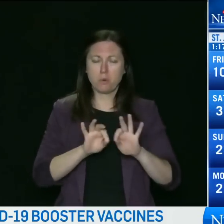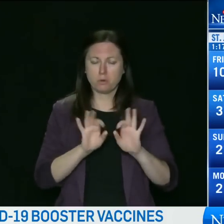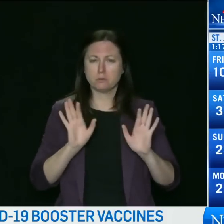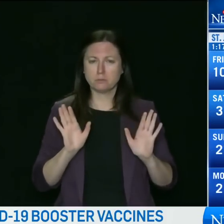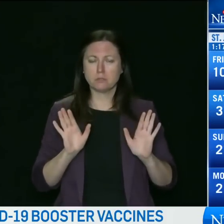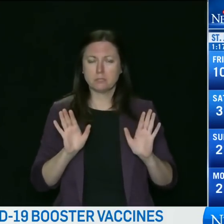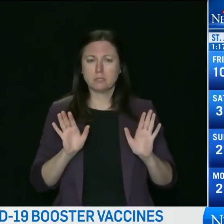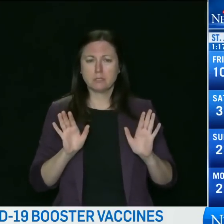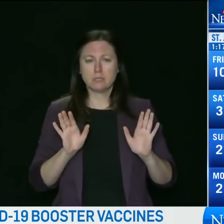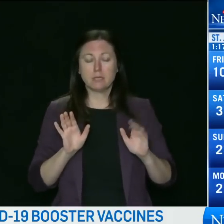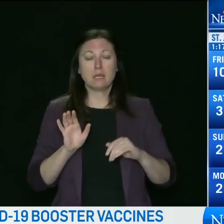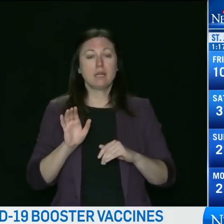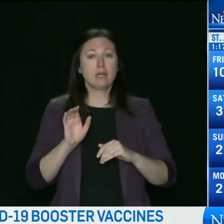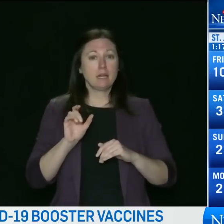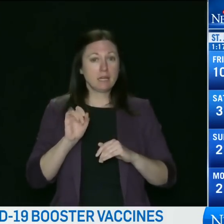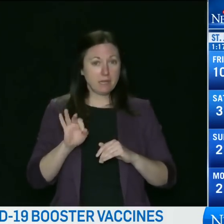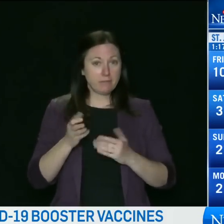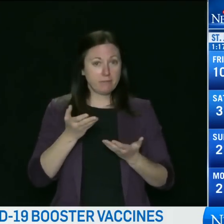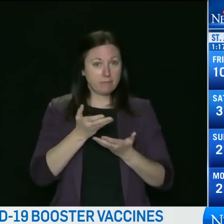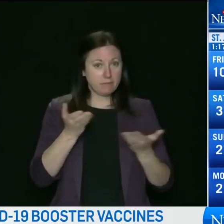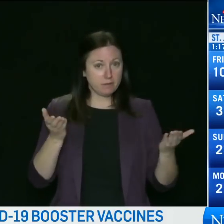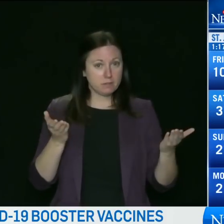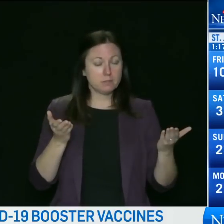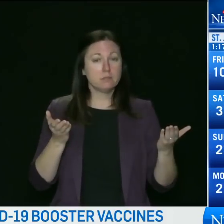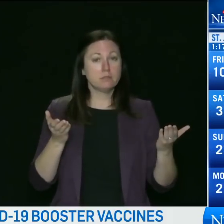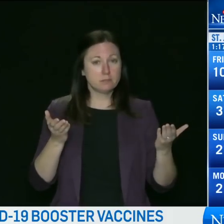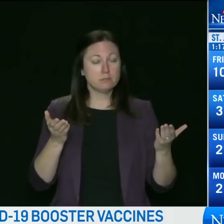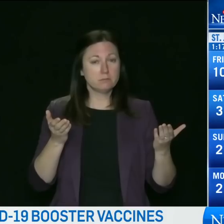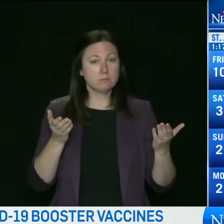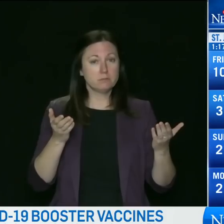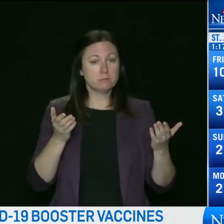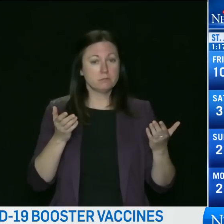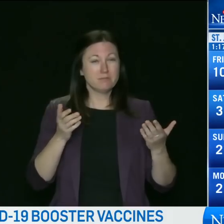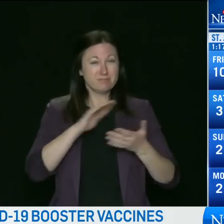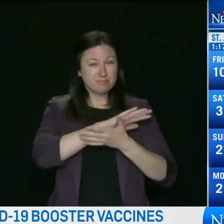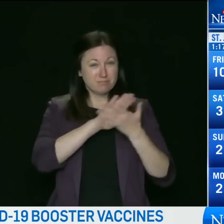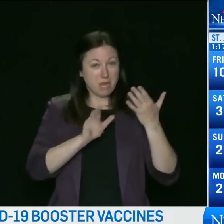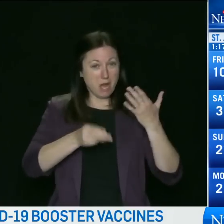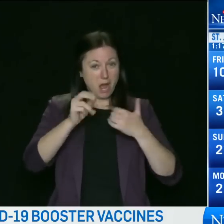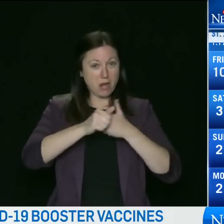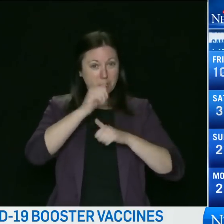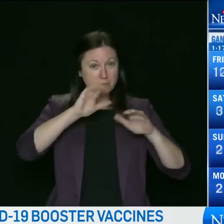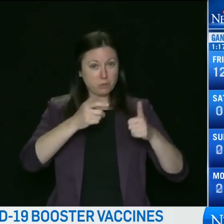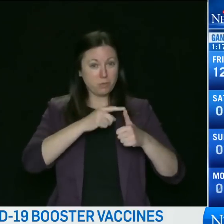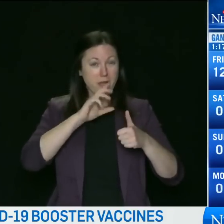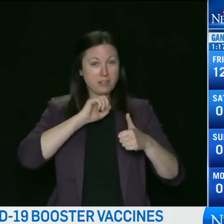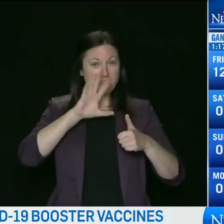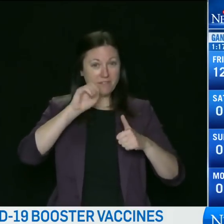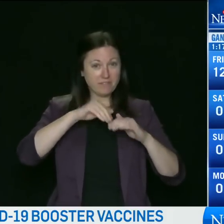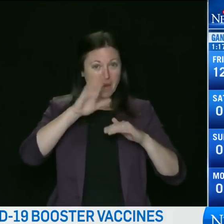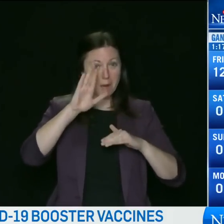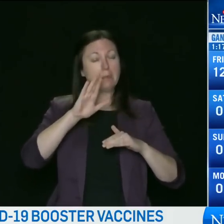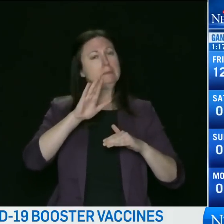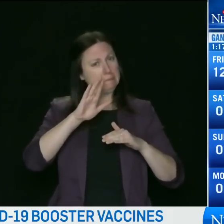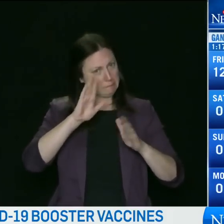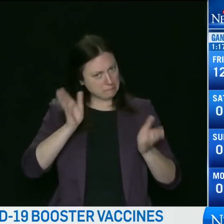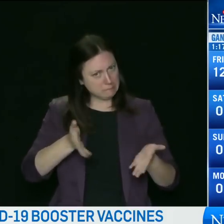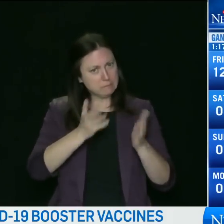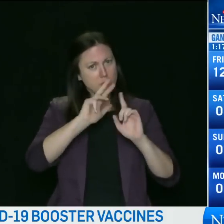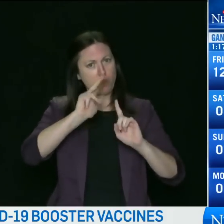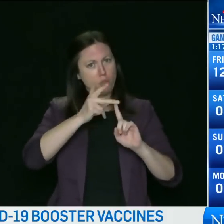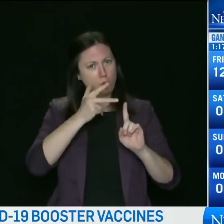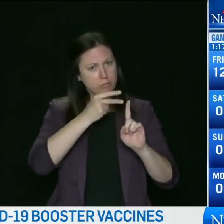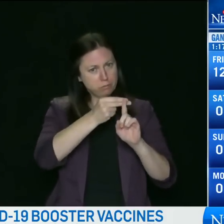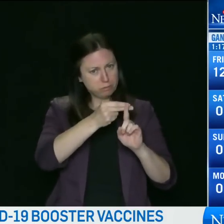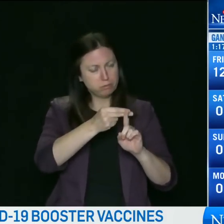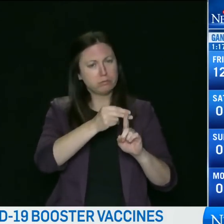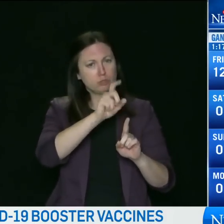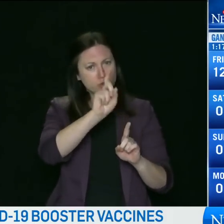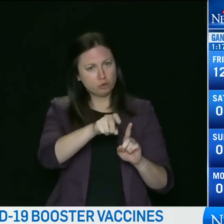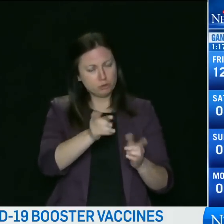FOR NOW, IT'S REALLY IMPORTANT